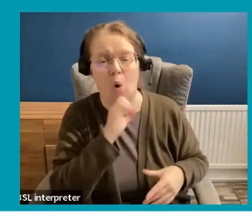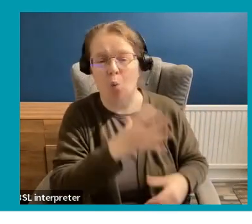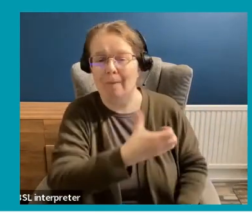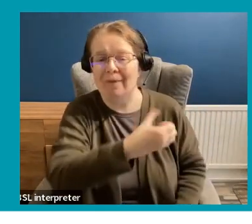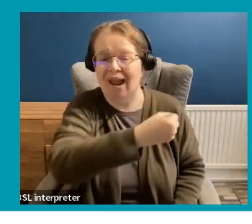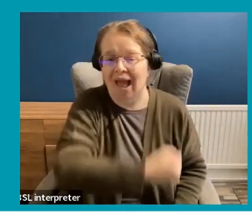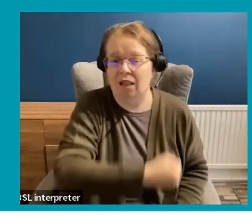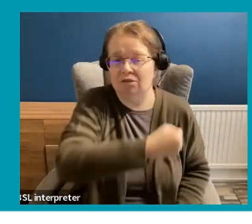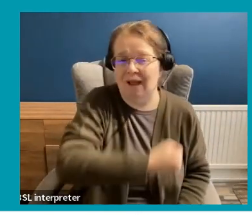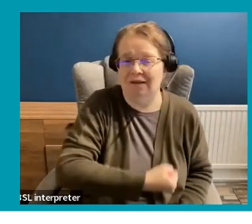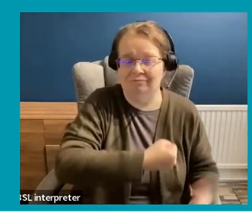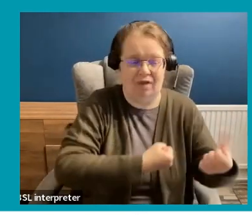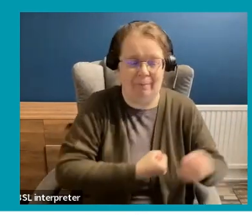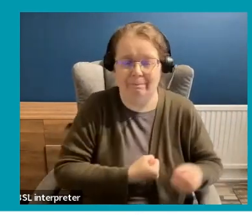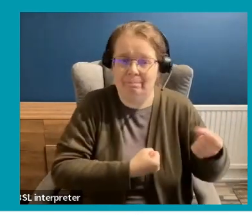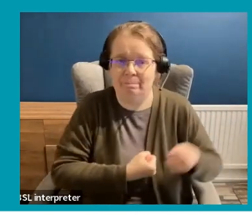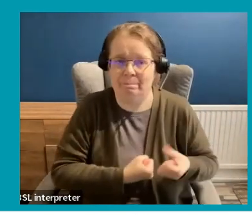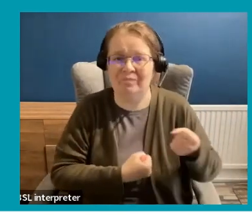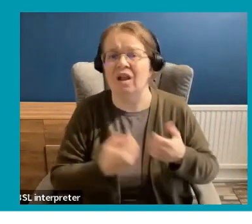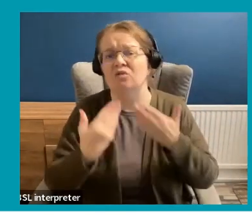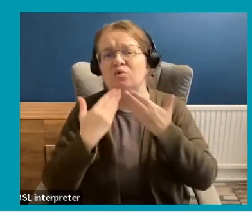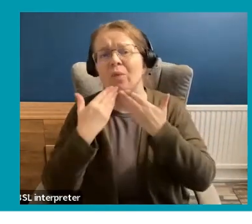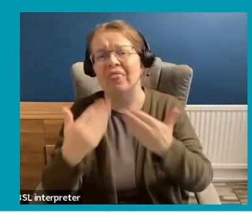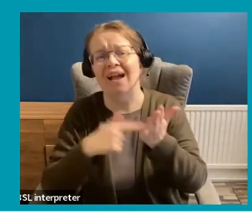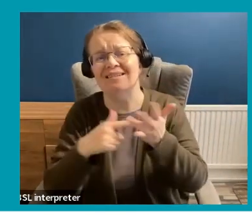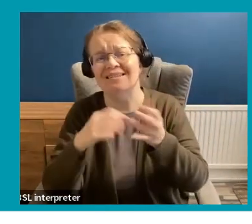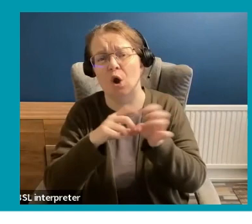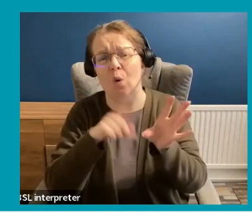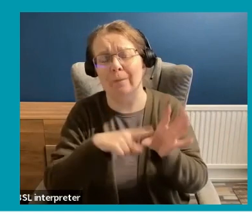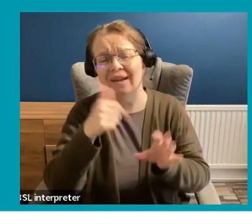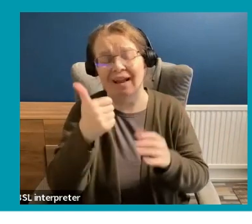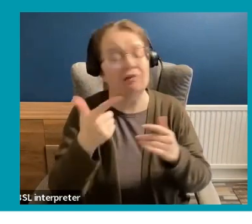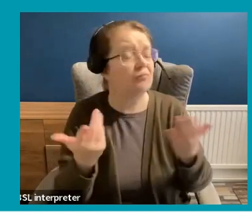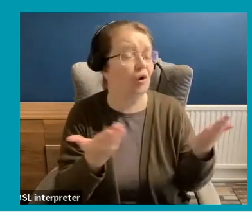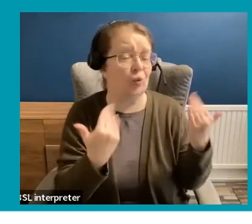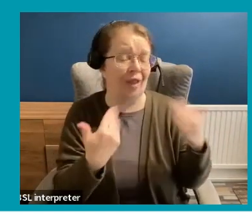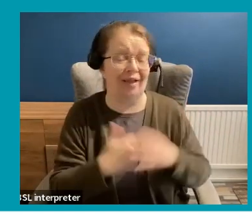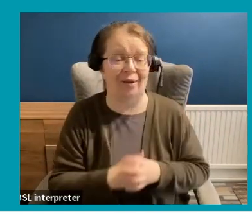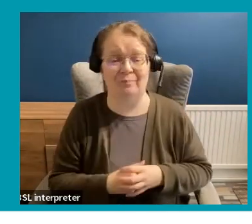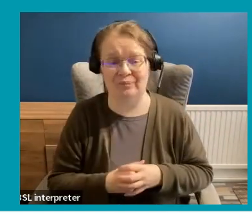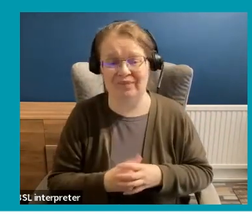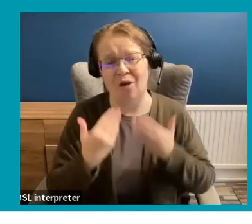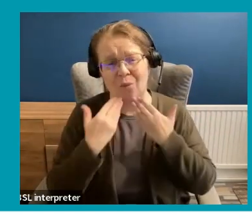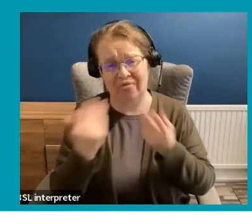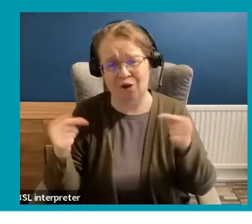So, thank you very much Toby for coming along today.